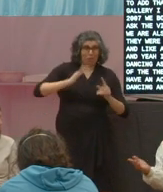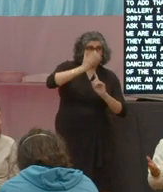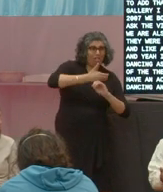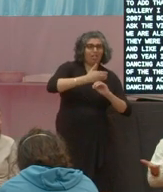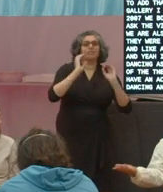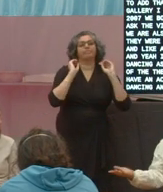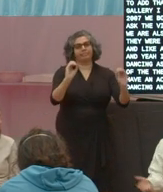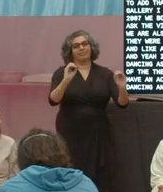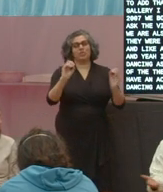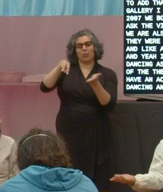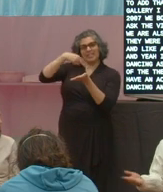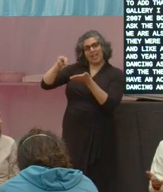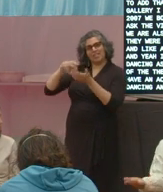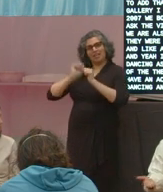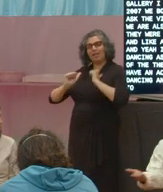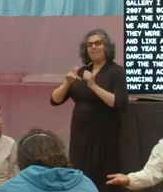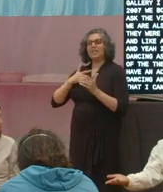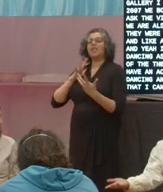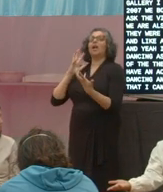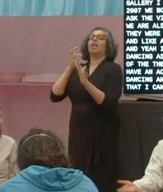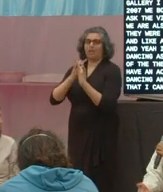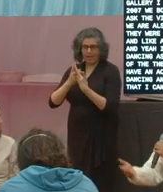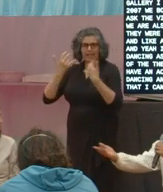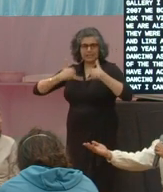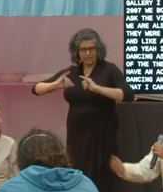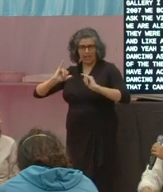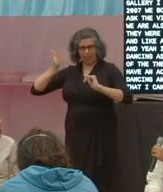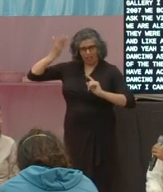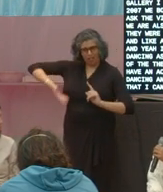almost feels like a place that I can also still be when you and I